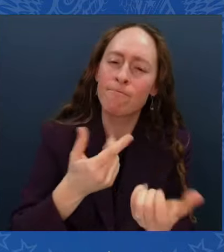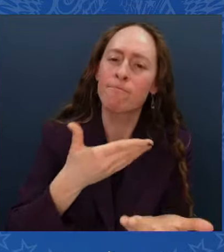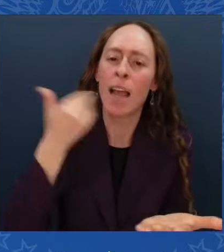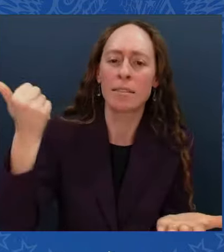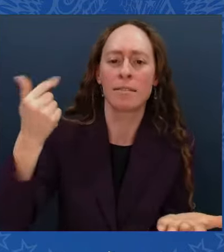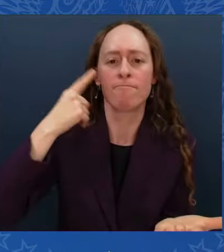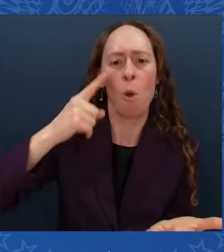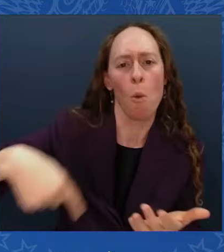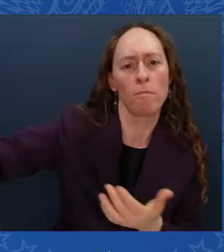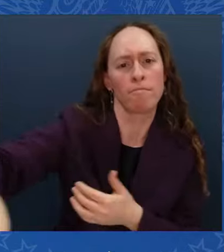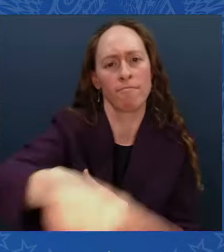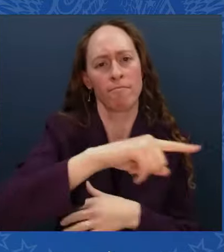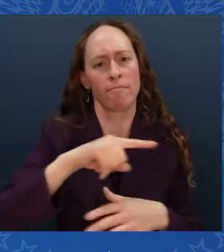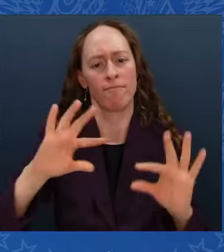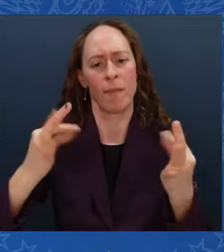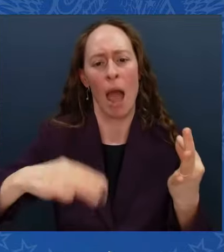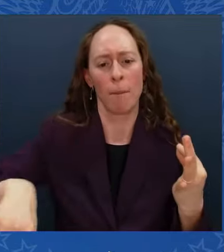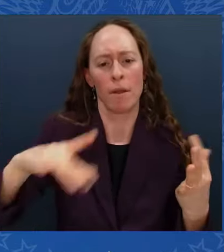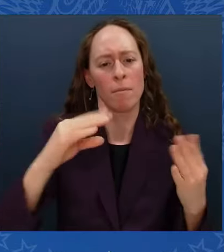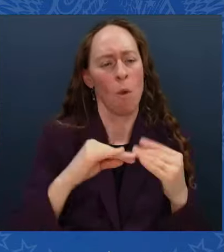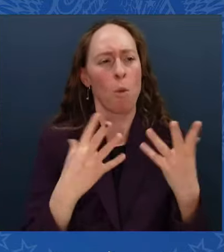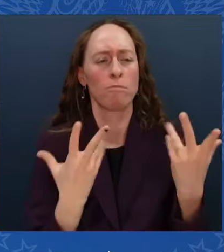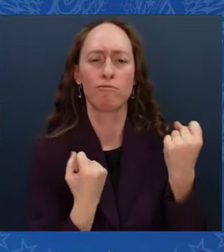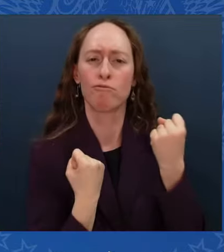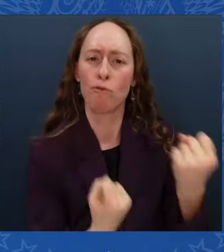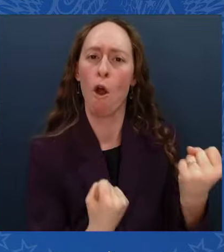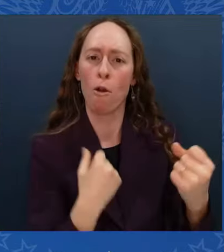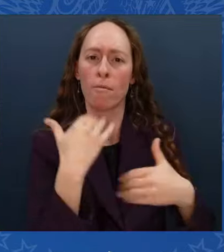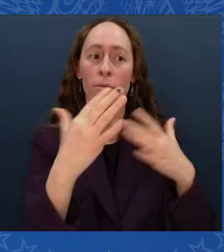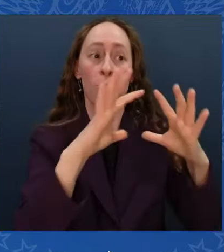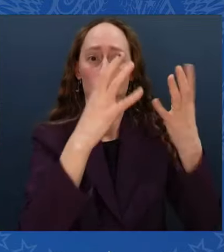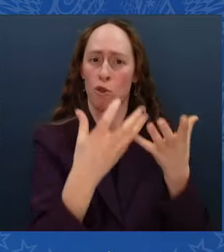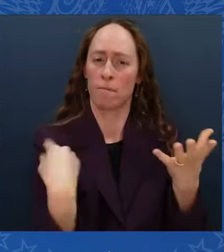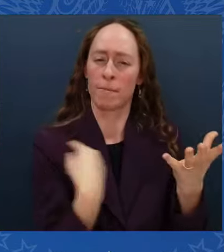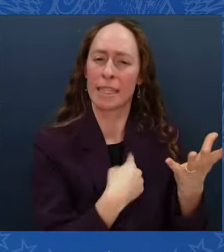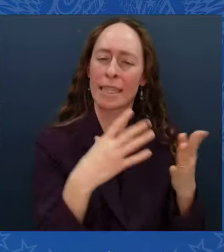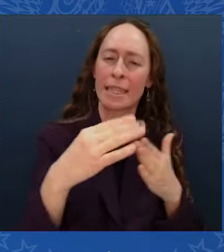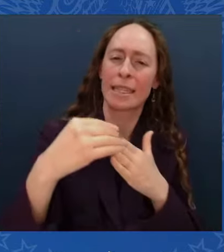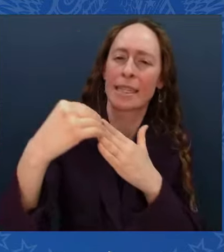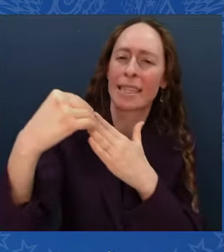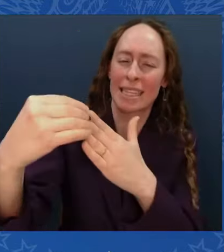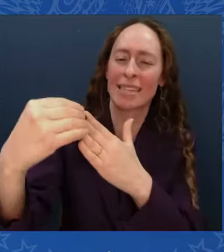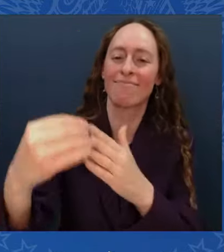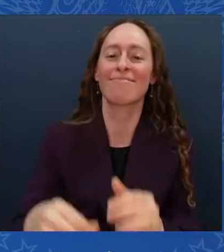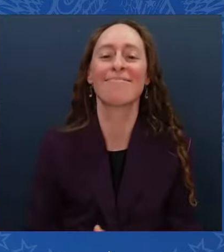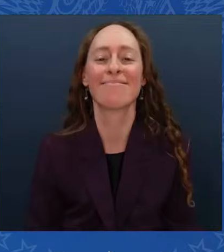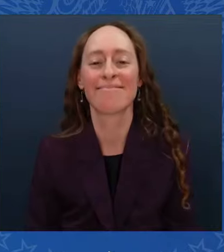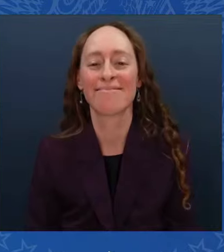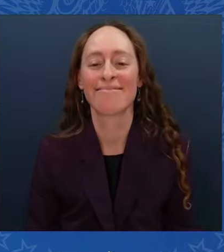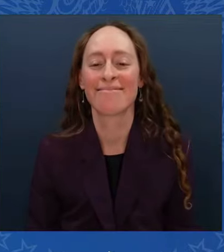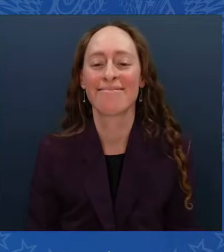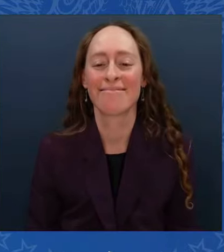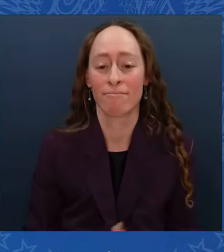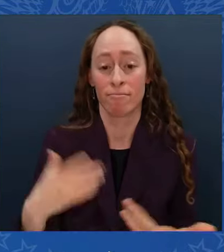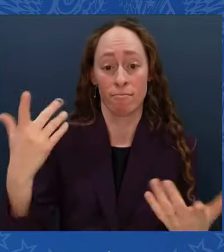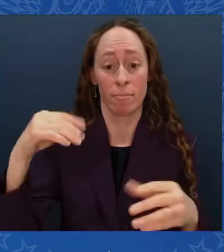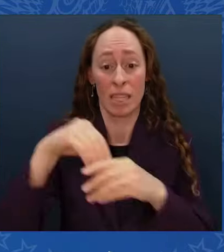President Biden is rebuilding our crumbling infrastructure and has delivered historic investments to combat climate change.